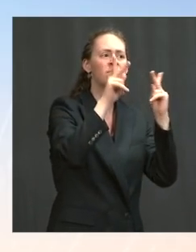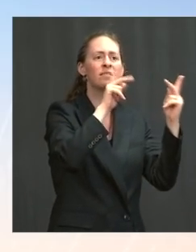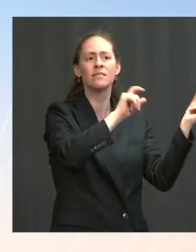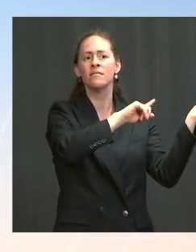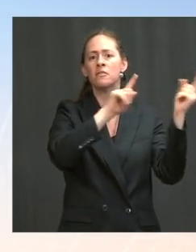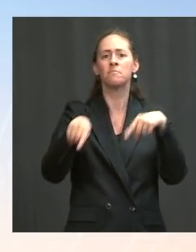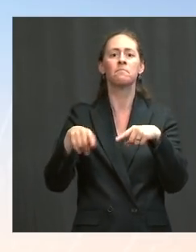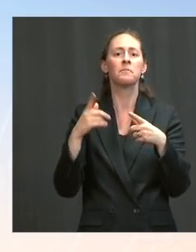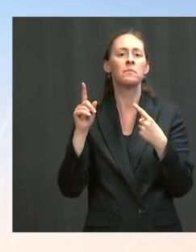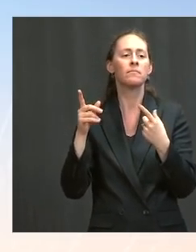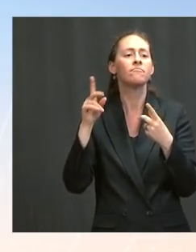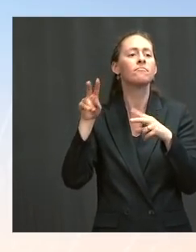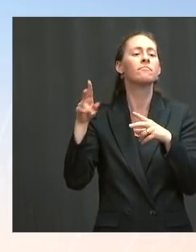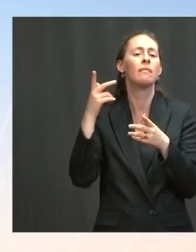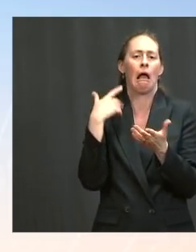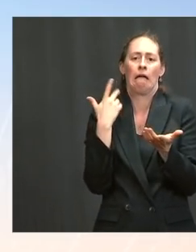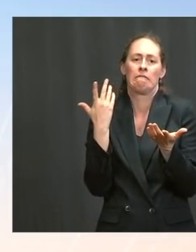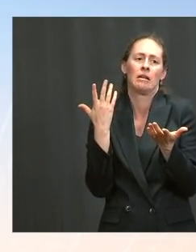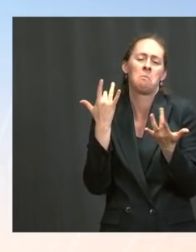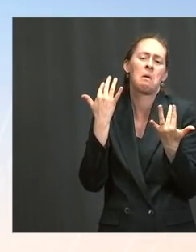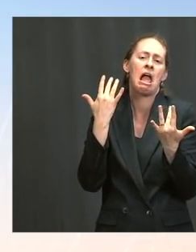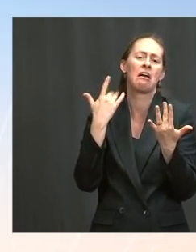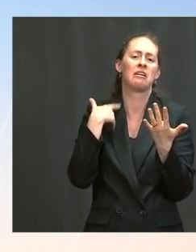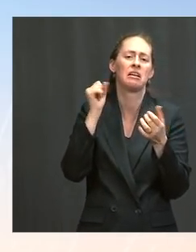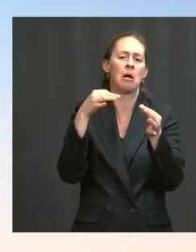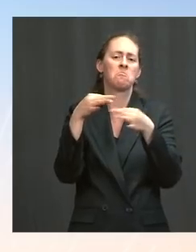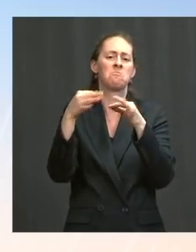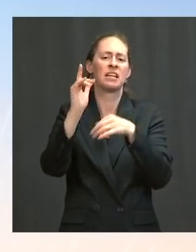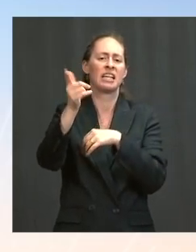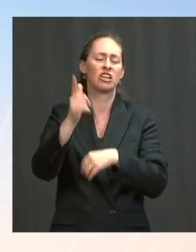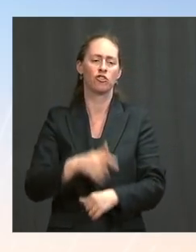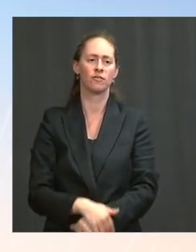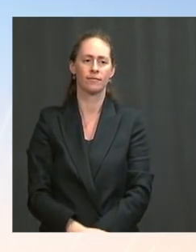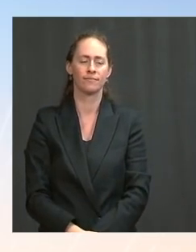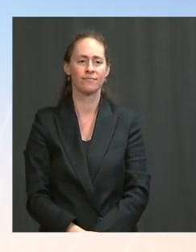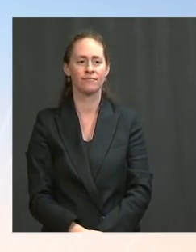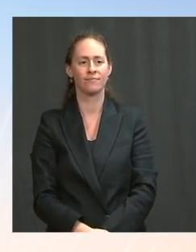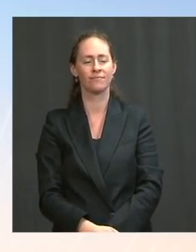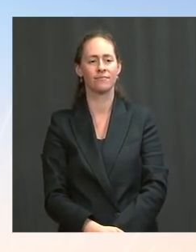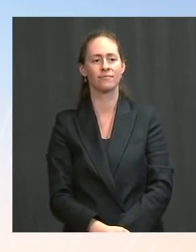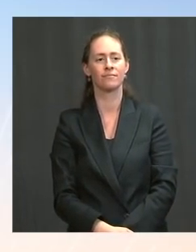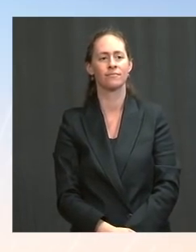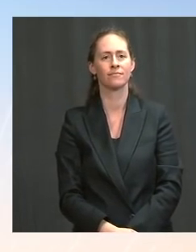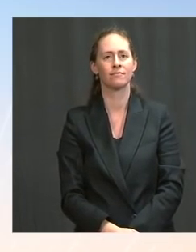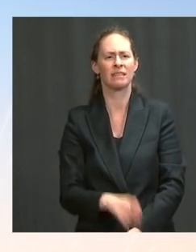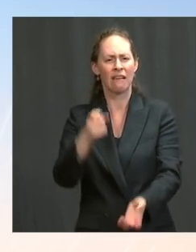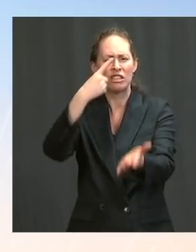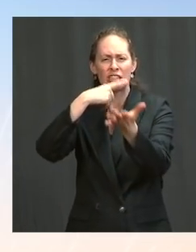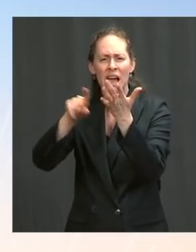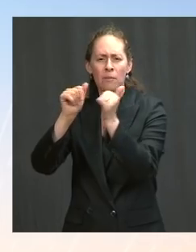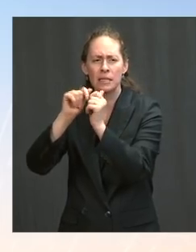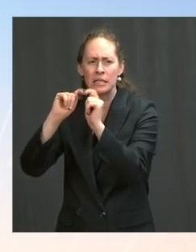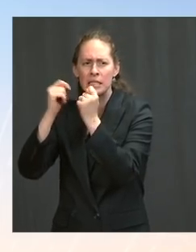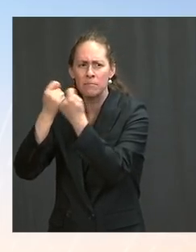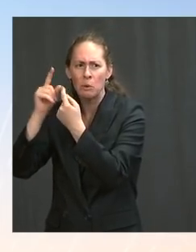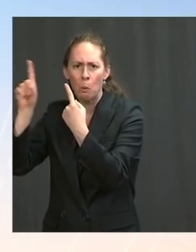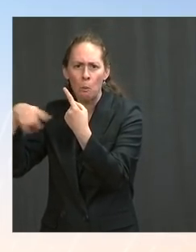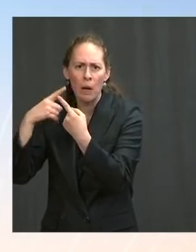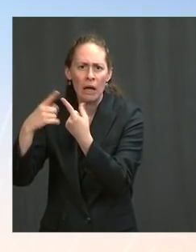The Press: And then, can you just talk about the event? Ms. Psaki: Sure. In terms of precautions, I'll have to check with our team and see what the specific precautions they're taking. The Press: And one thing. I believe, on Friday's briefing,